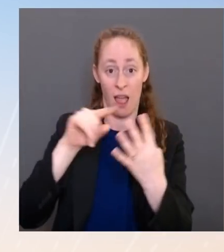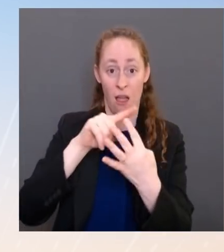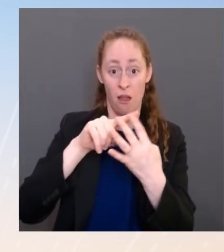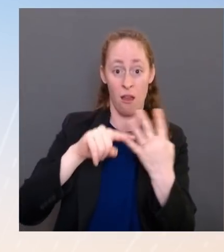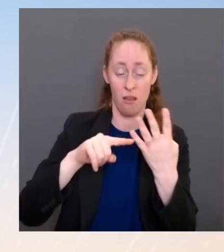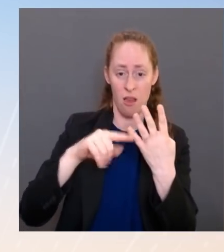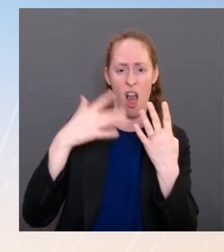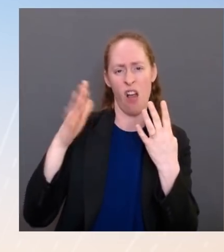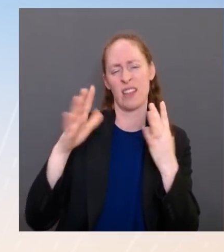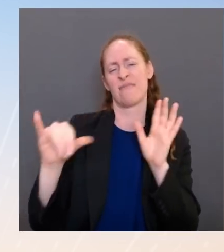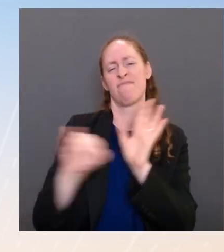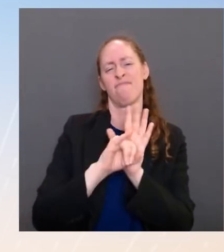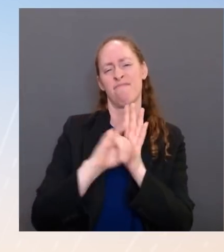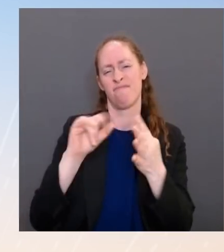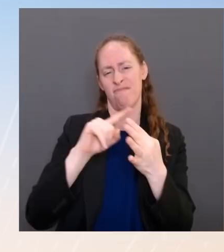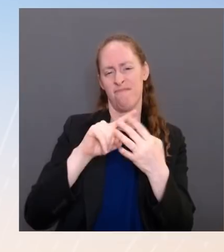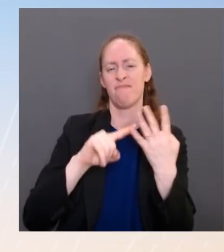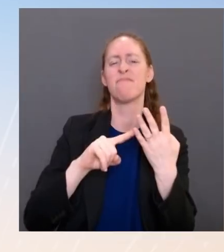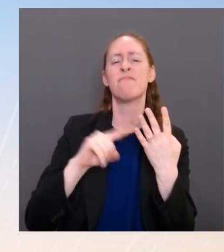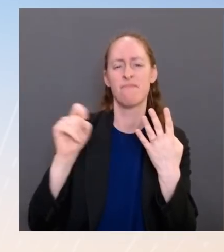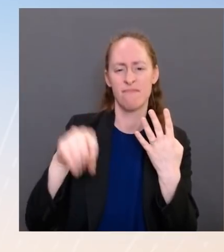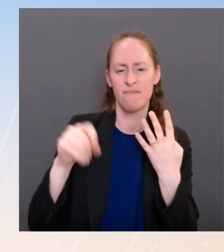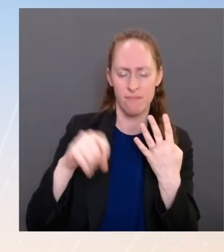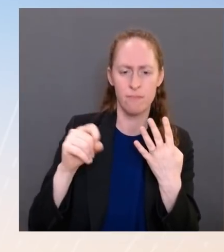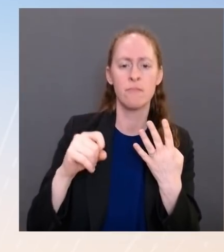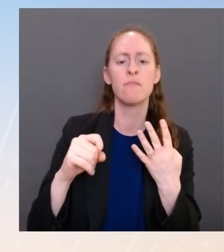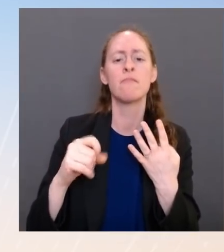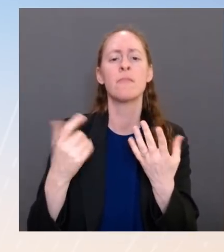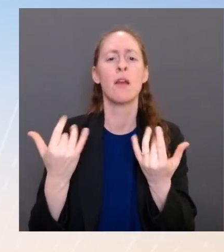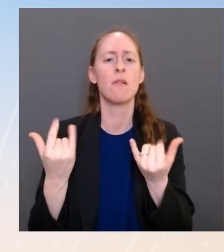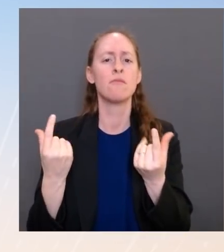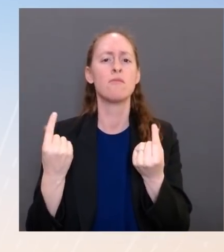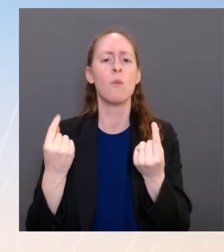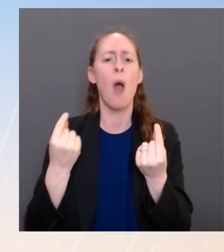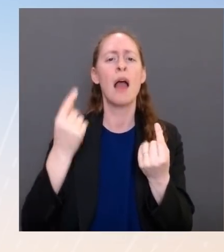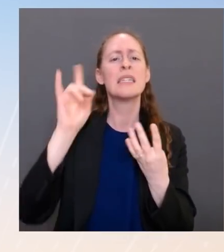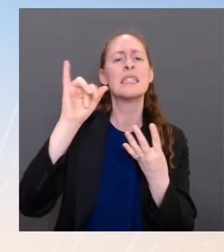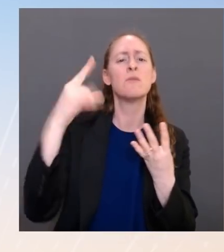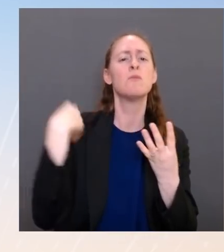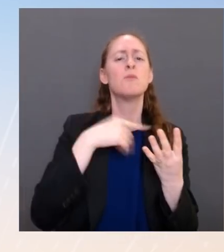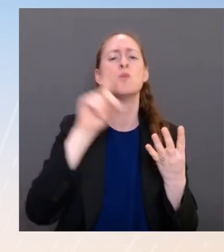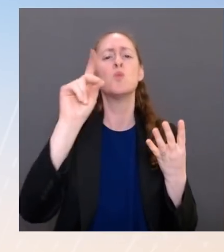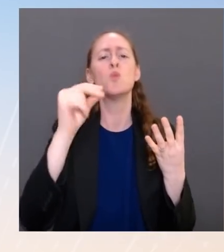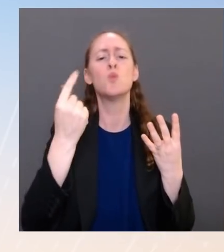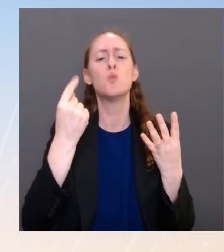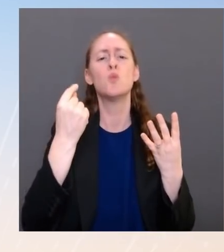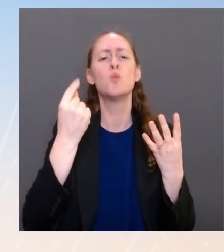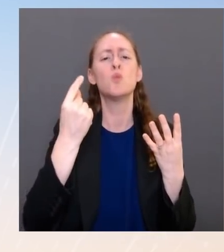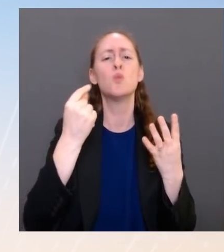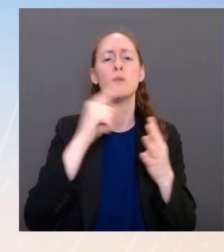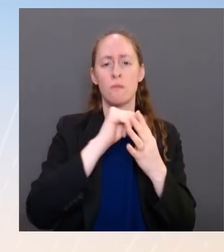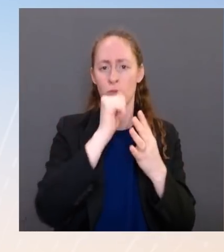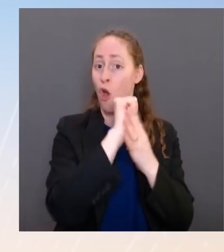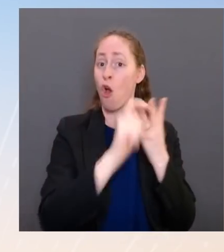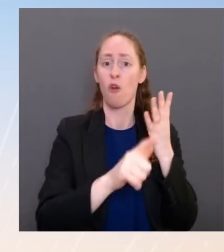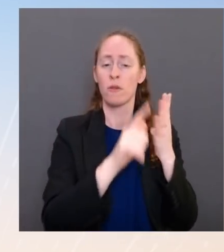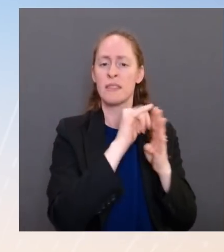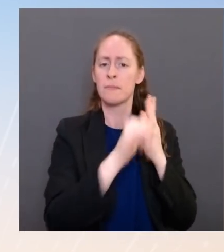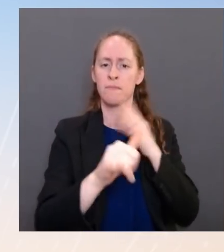by other countries in -- in the -- the pariah states -- the other four and, certainly, Russia. So we've already been taking those steps.